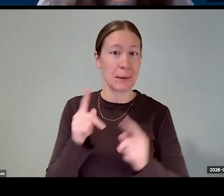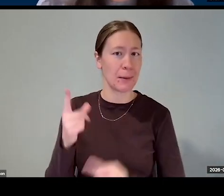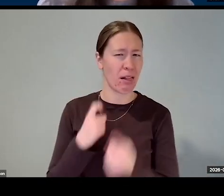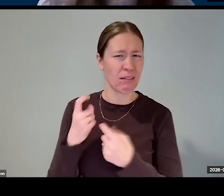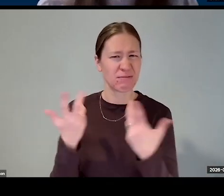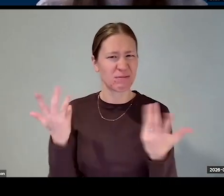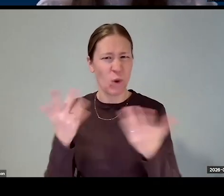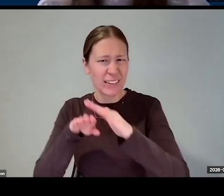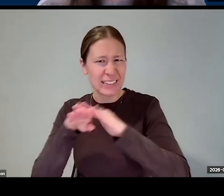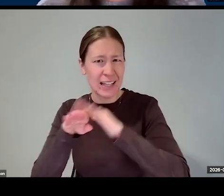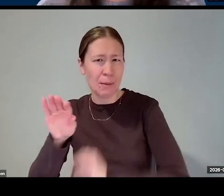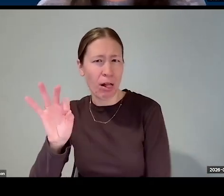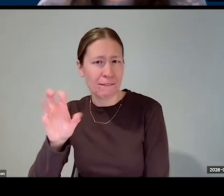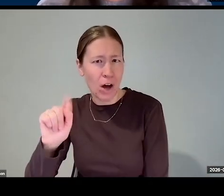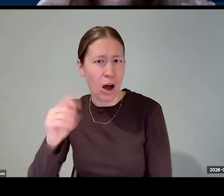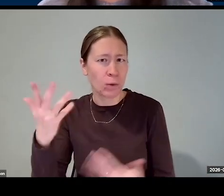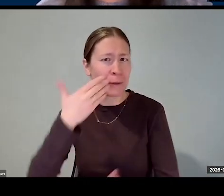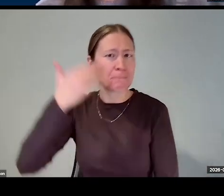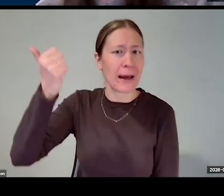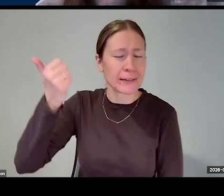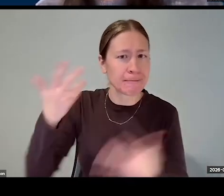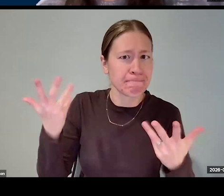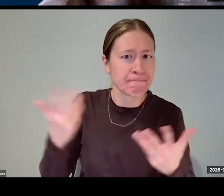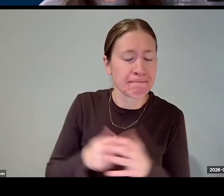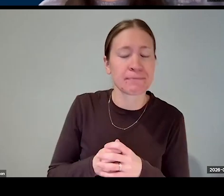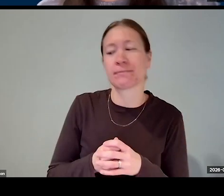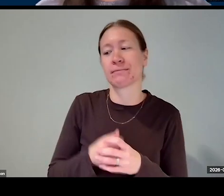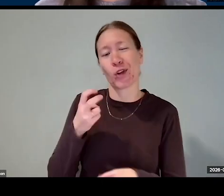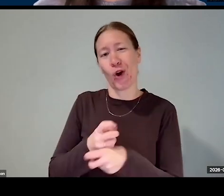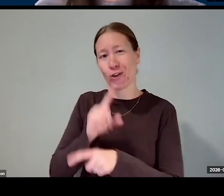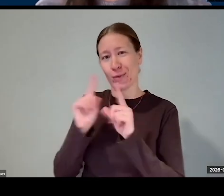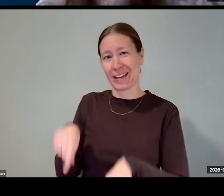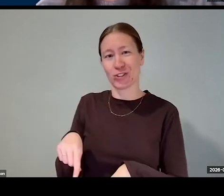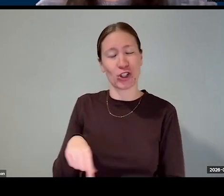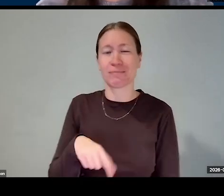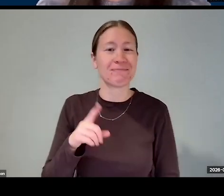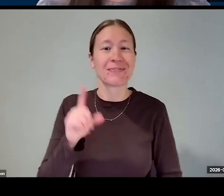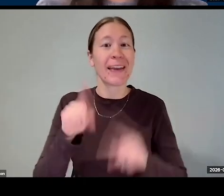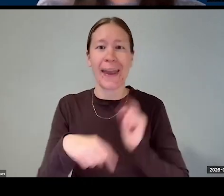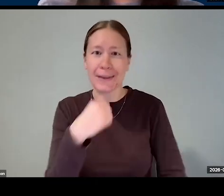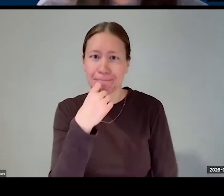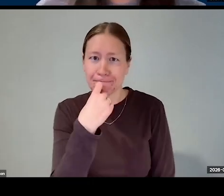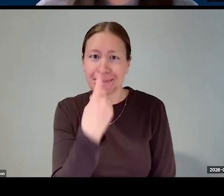and it's not always easy to just say make it 20 point font or only use sans serif